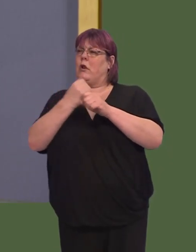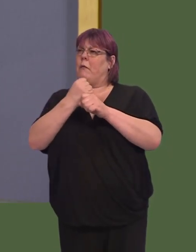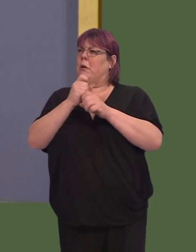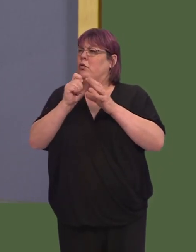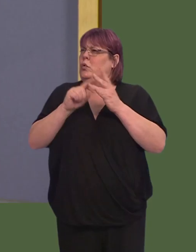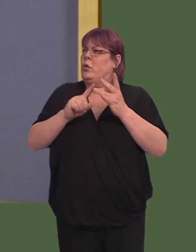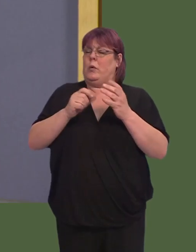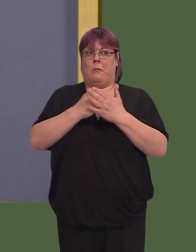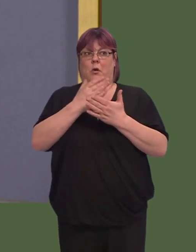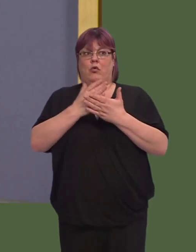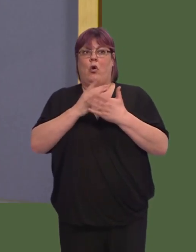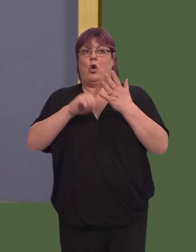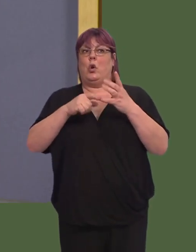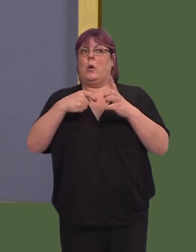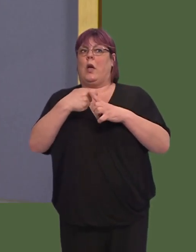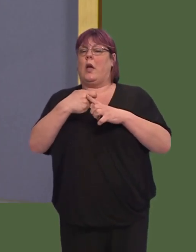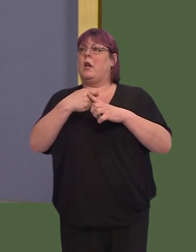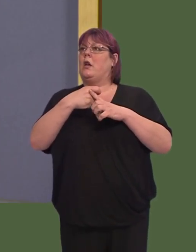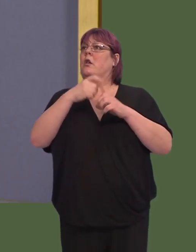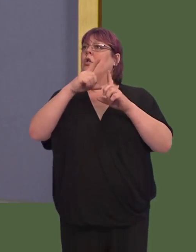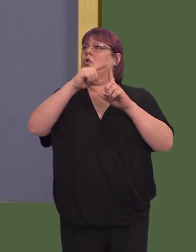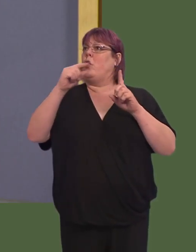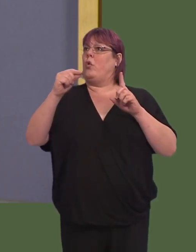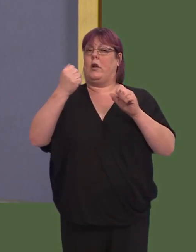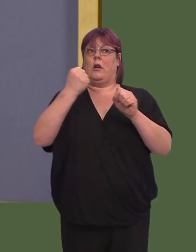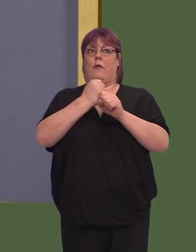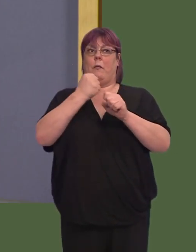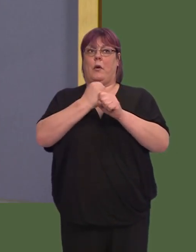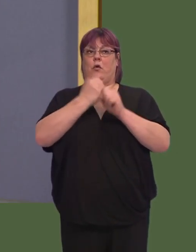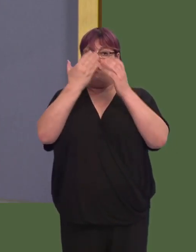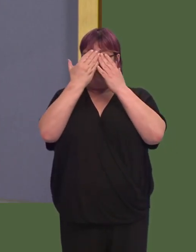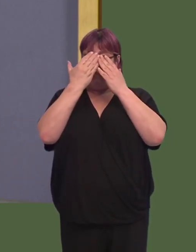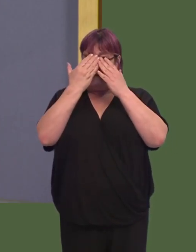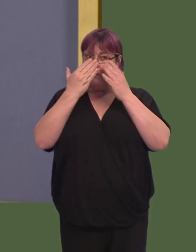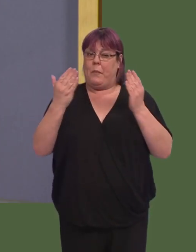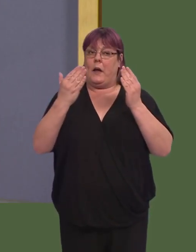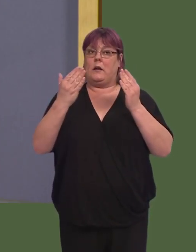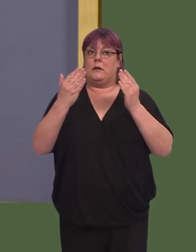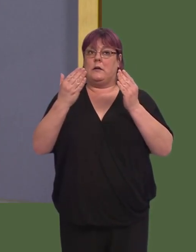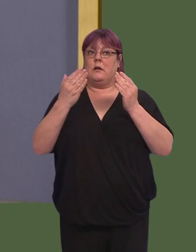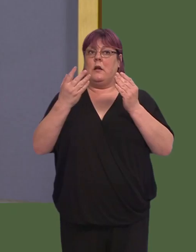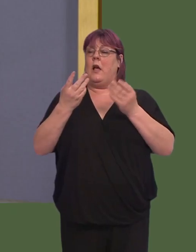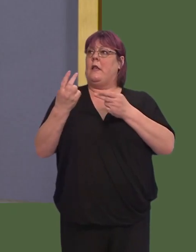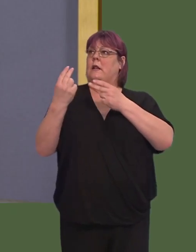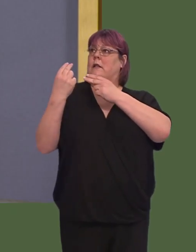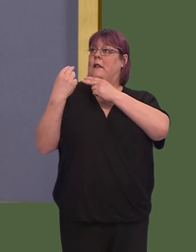the UK Tory Government respects the hard-fought devolution settlement to this Assembly?